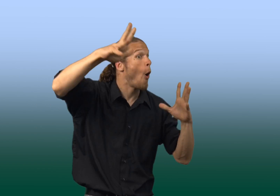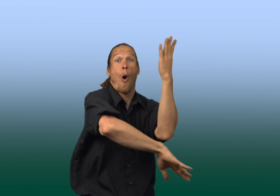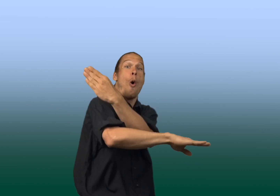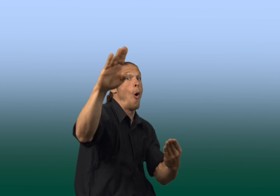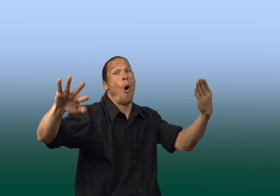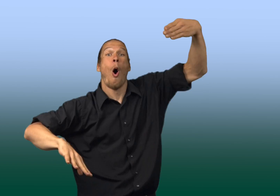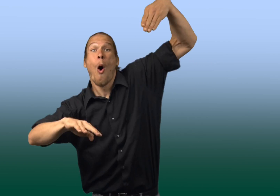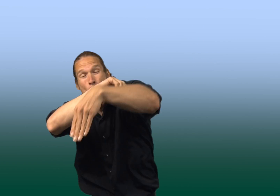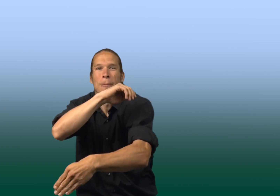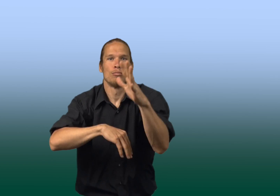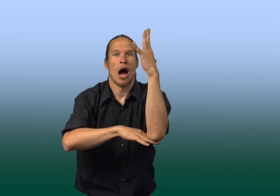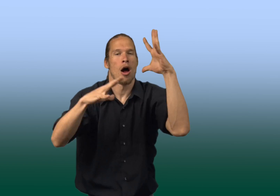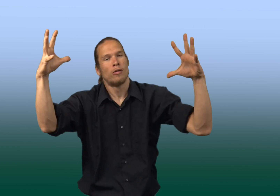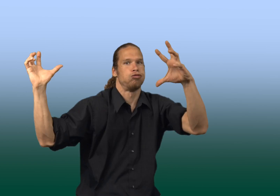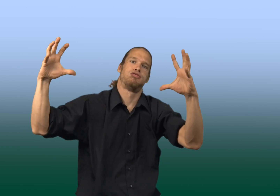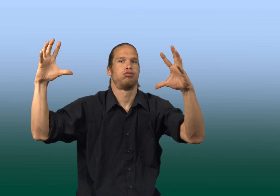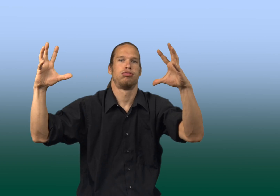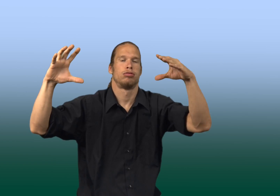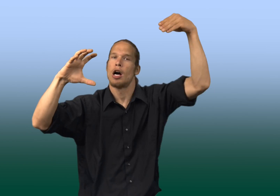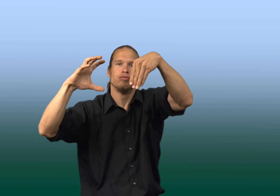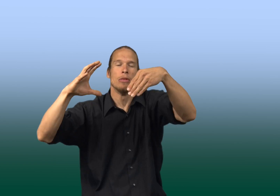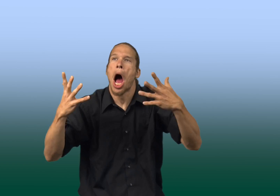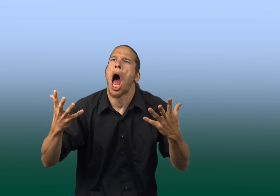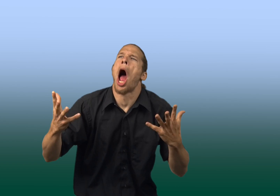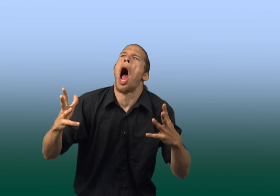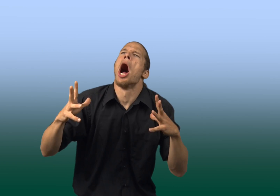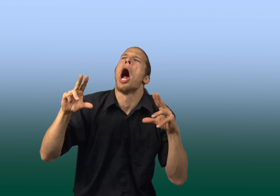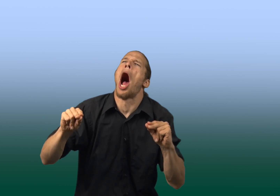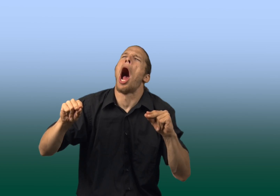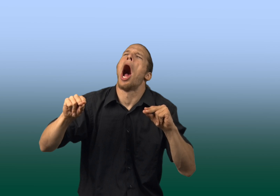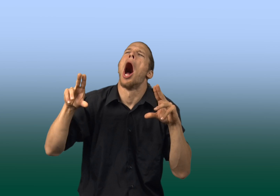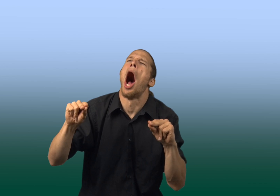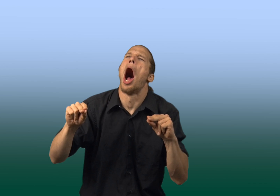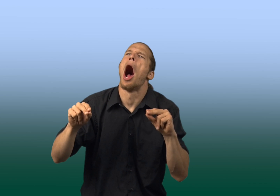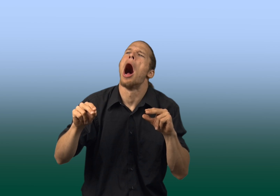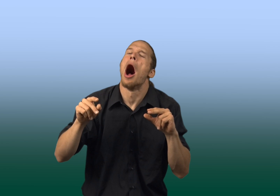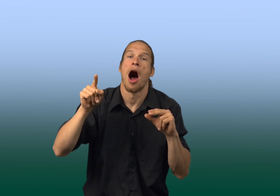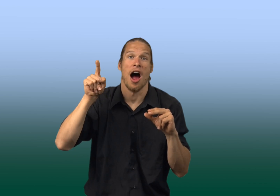And it flew in the wind but then it fell into a tree. The dog said: No!